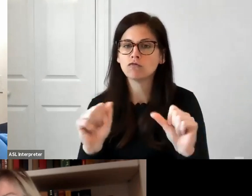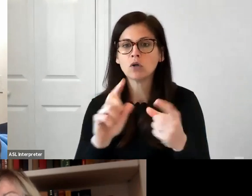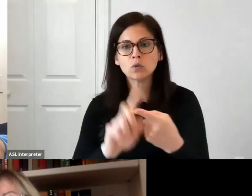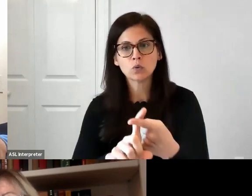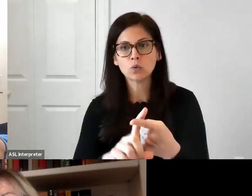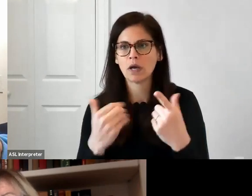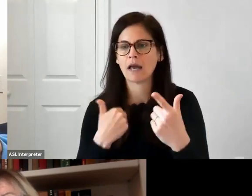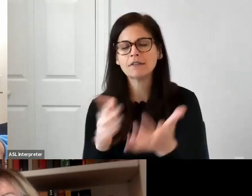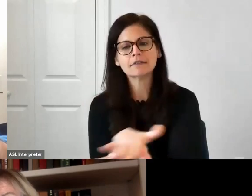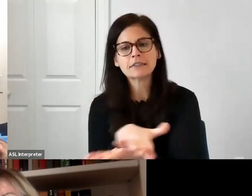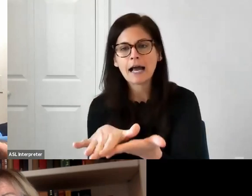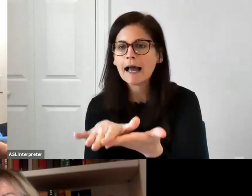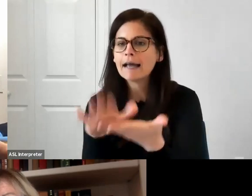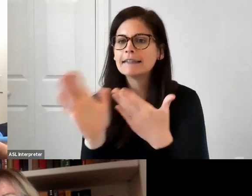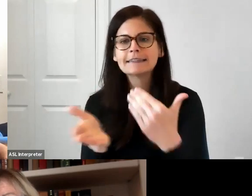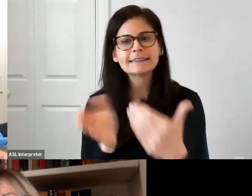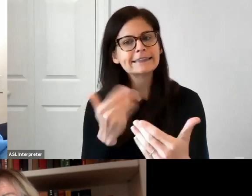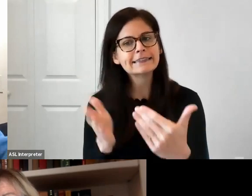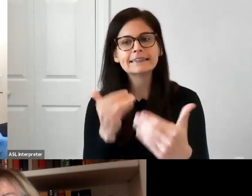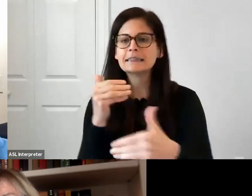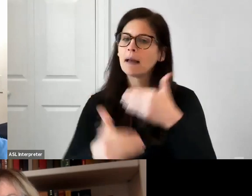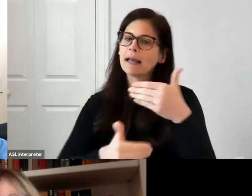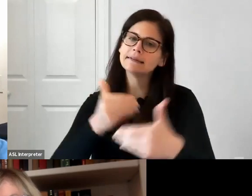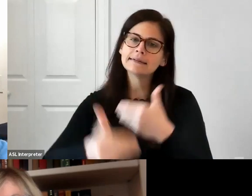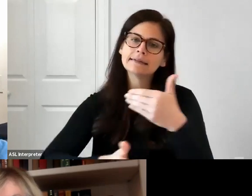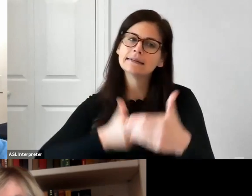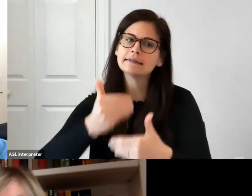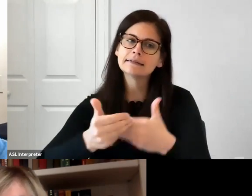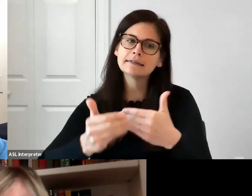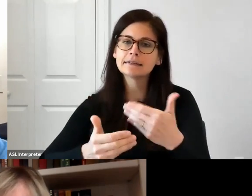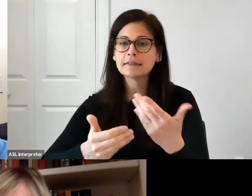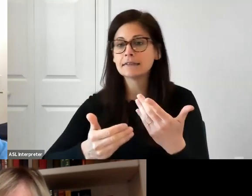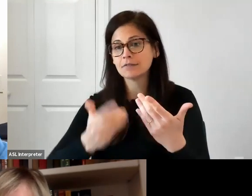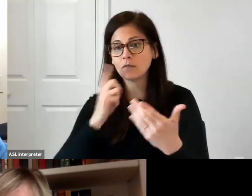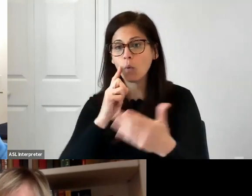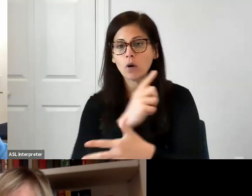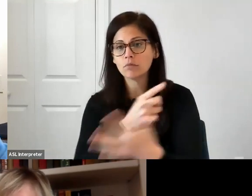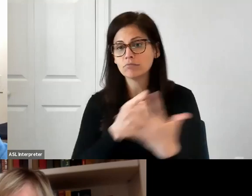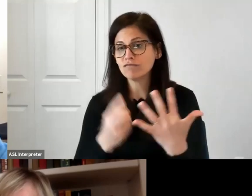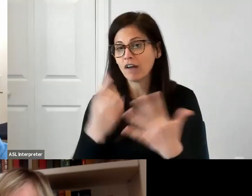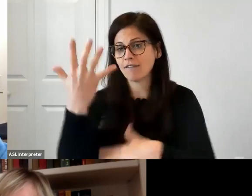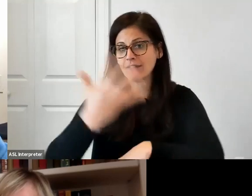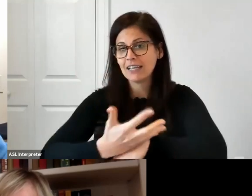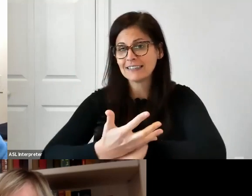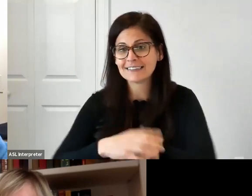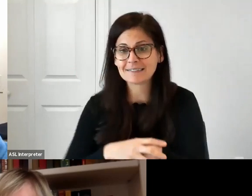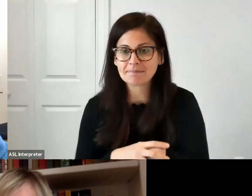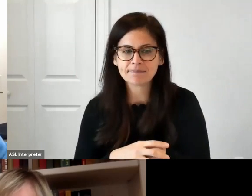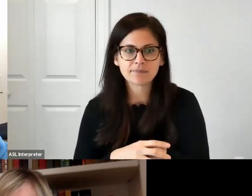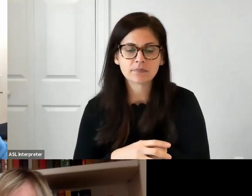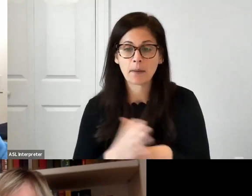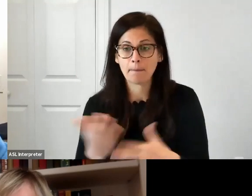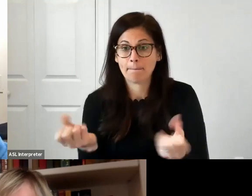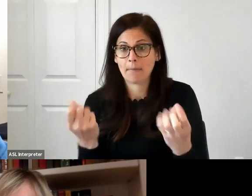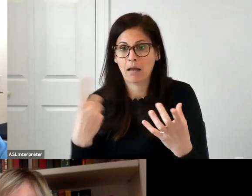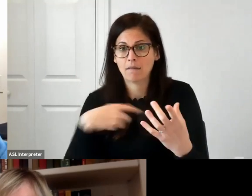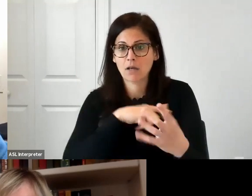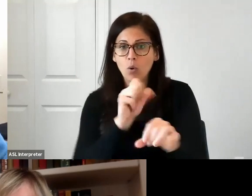a nice, easy pace over the next five days. Many of us who are working are Zoom, Zoom,